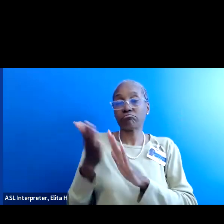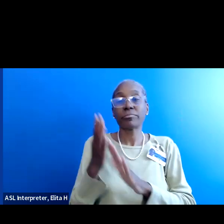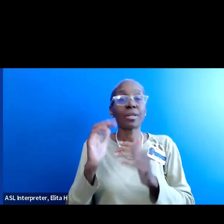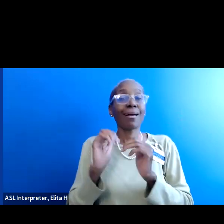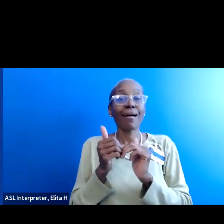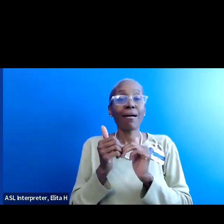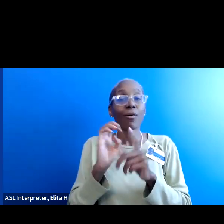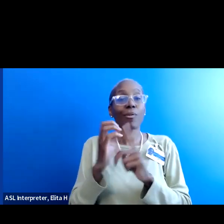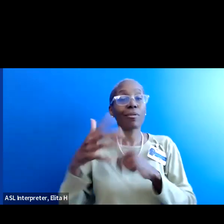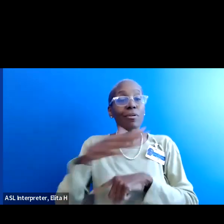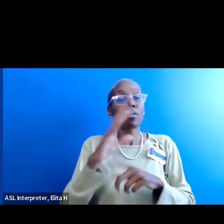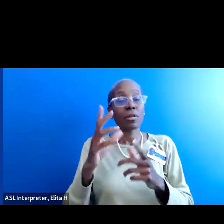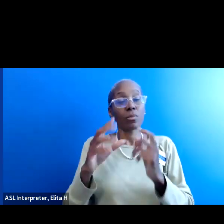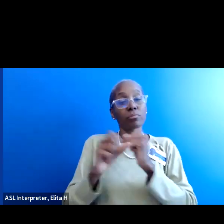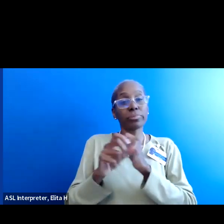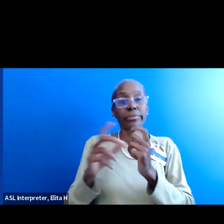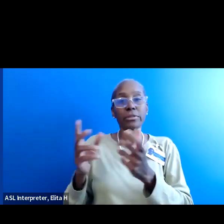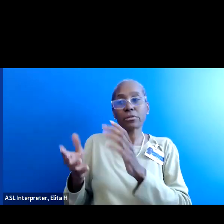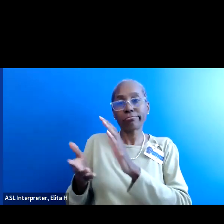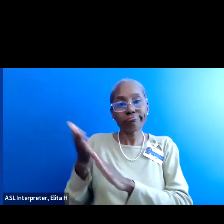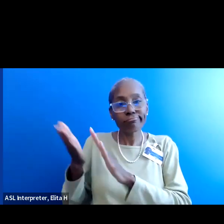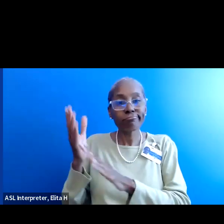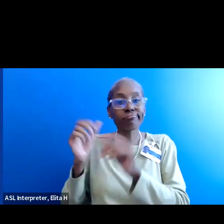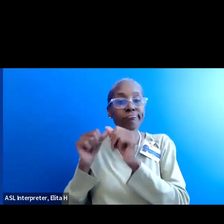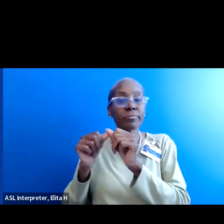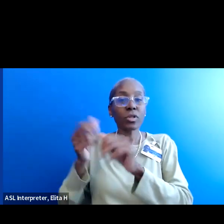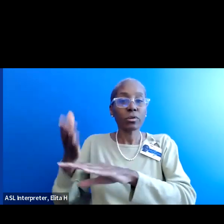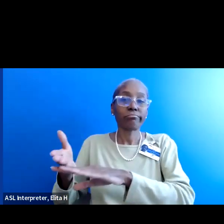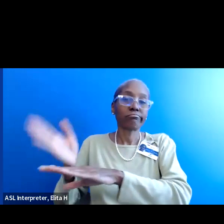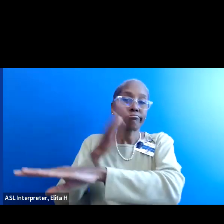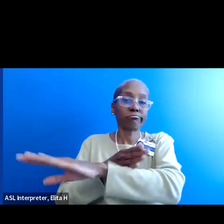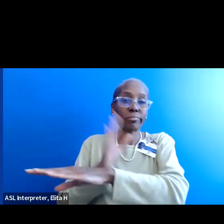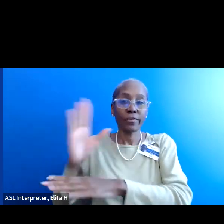environment that will promote maintenance or enhancement of their quality of life.